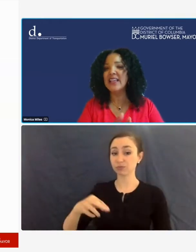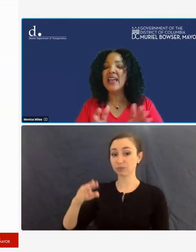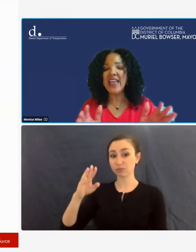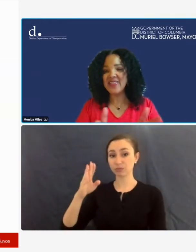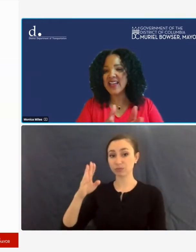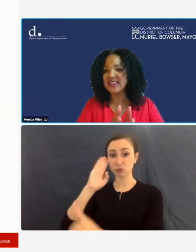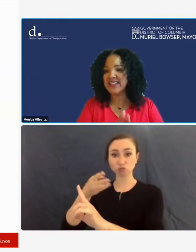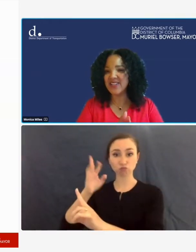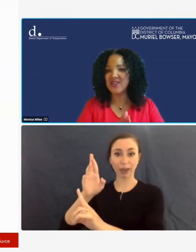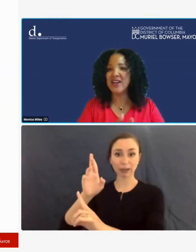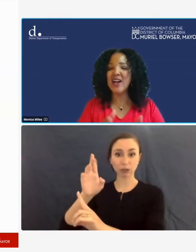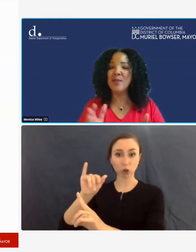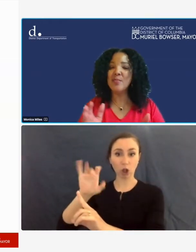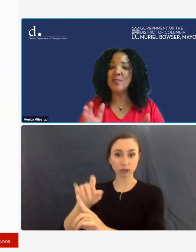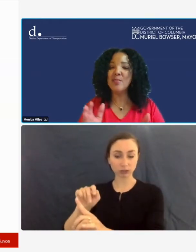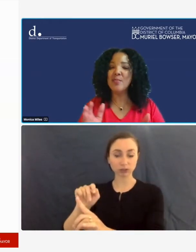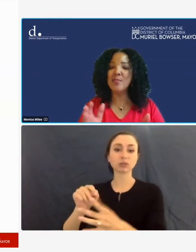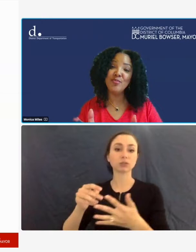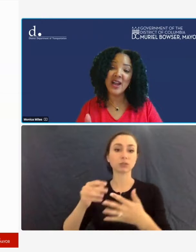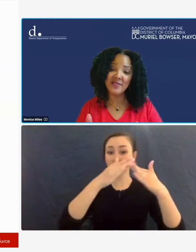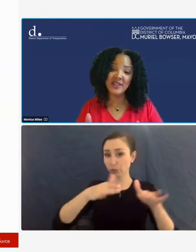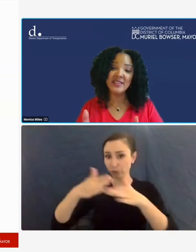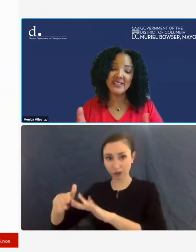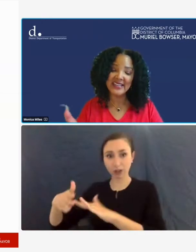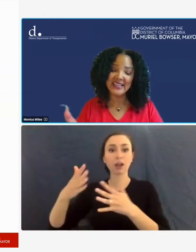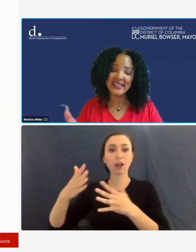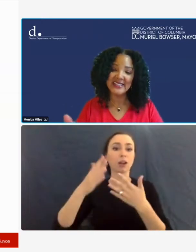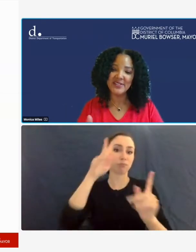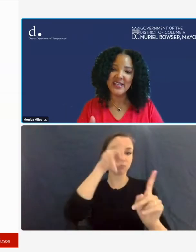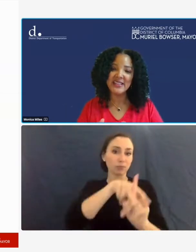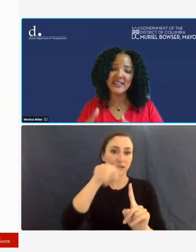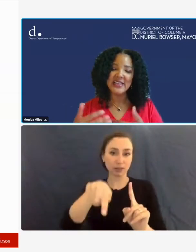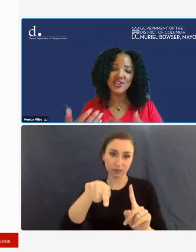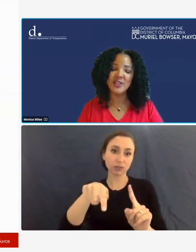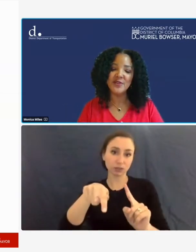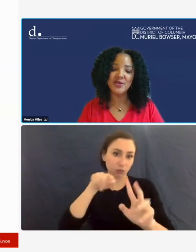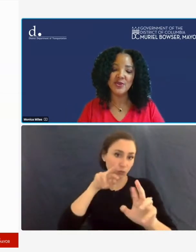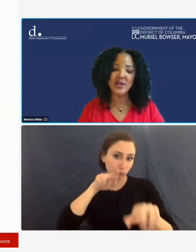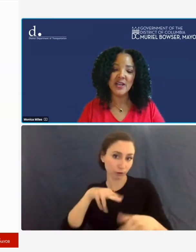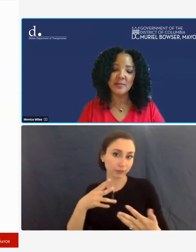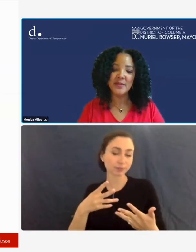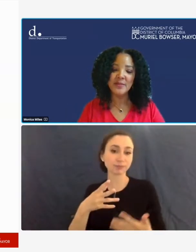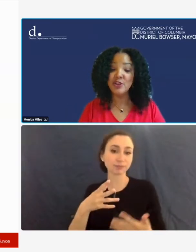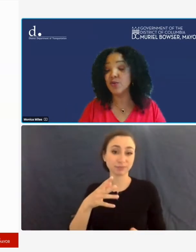add that together apply the profit in this case 10 and then that should give you your um your your